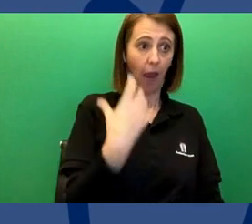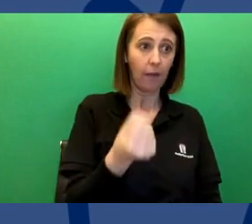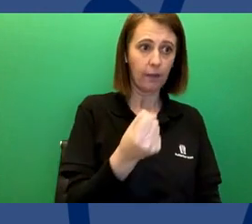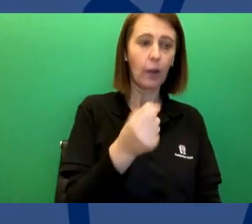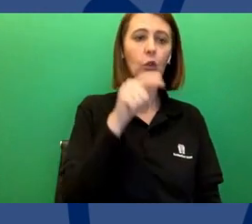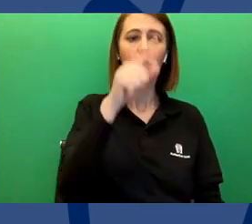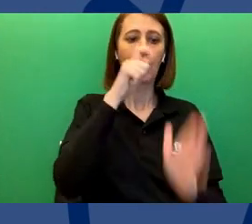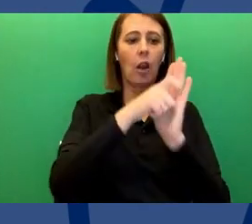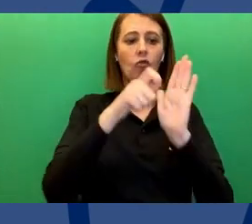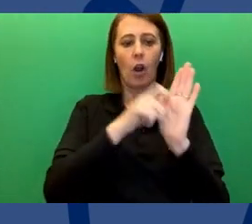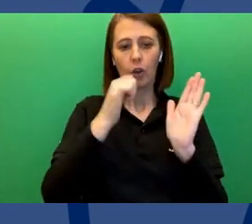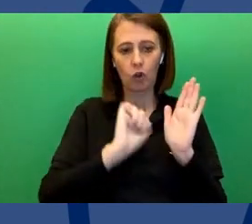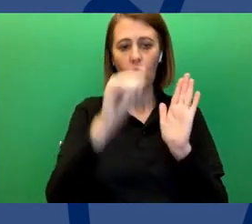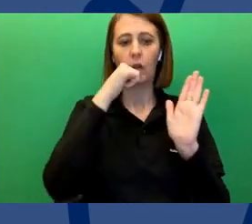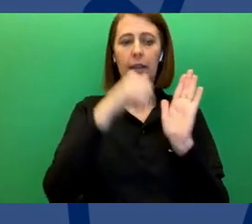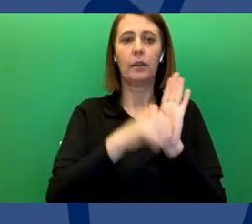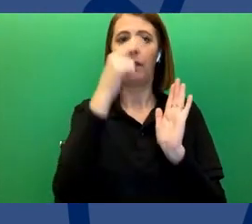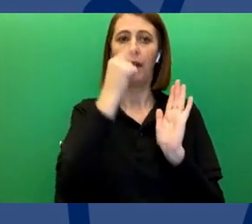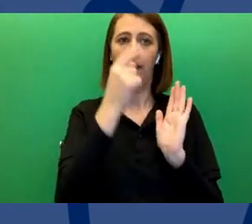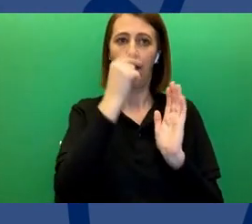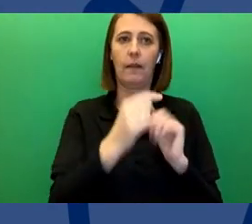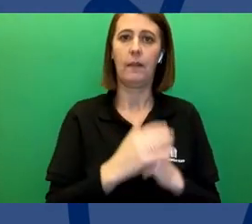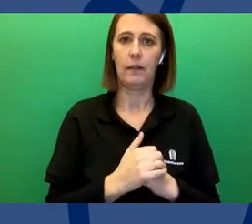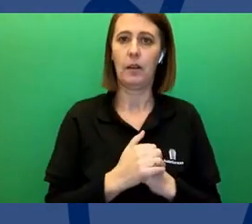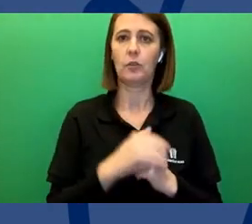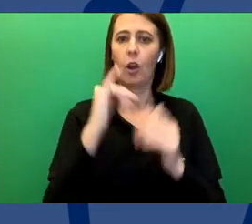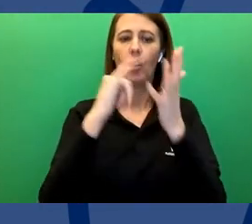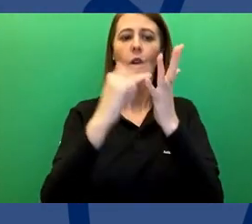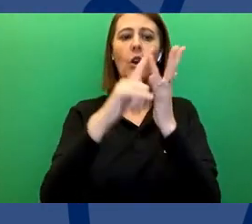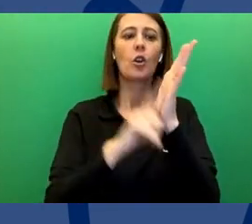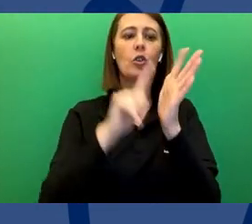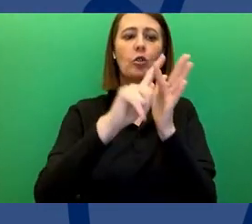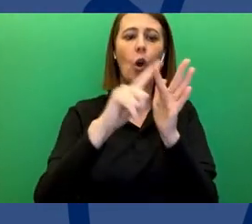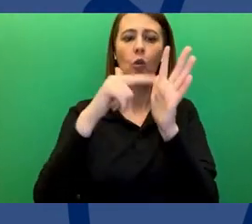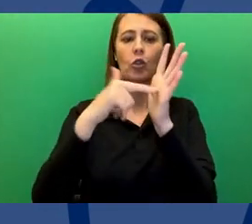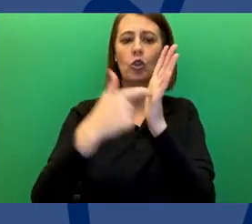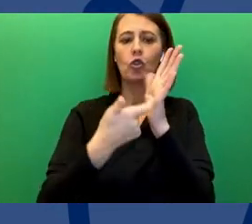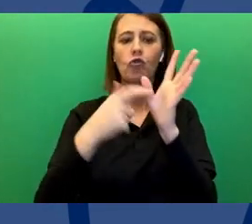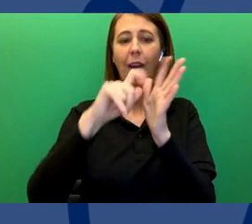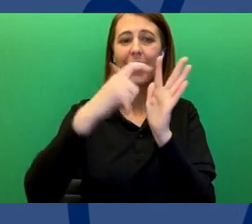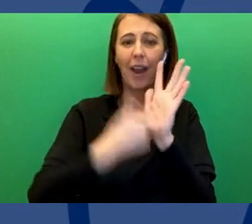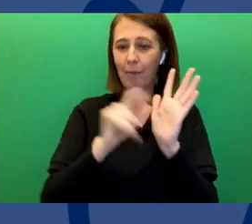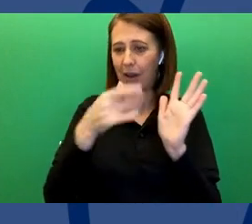just those sole traders who are being asked to write letters for themselves as individuals,